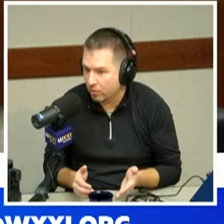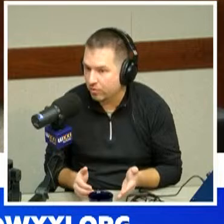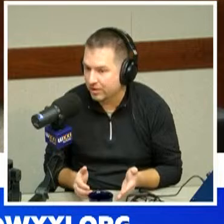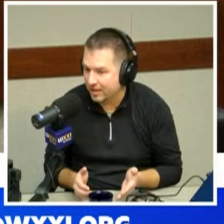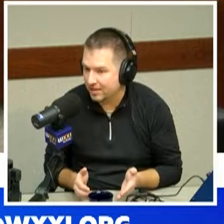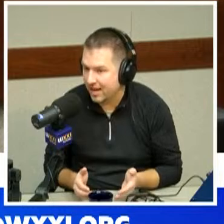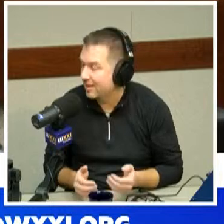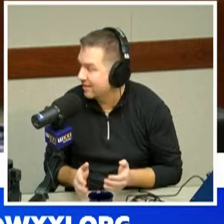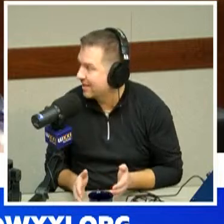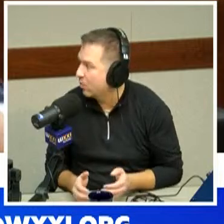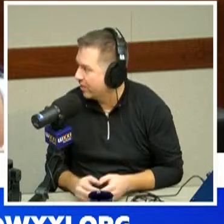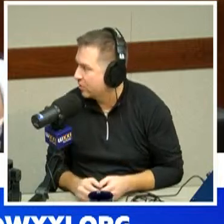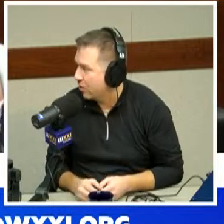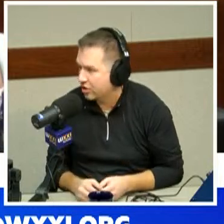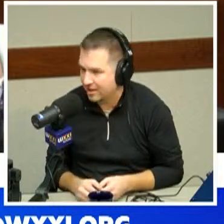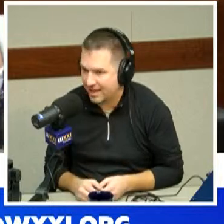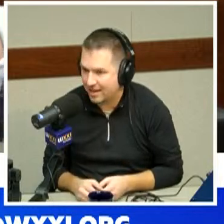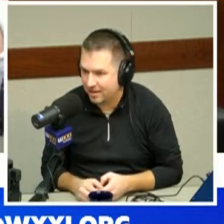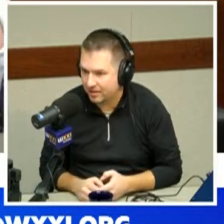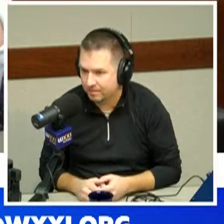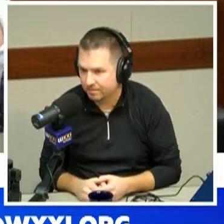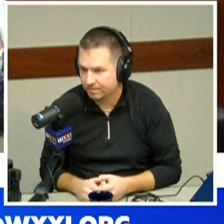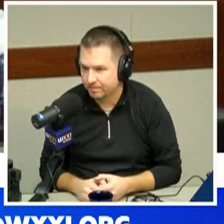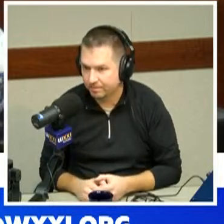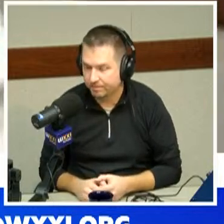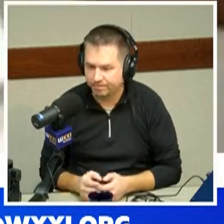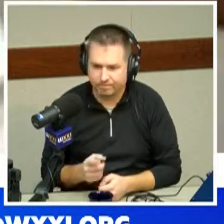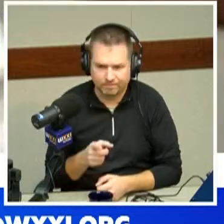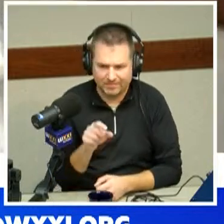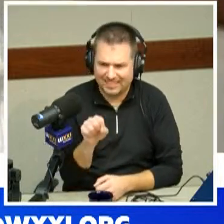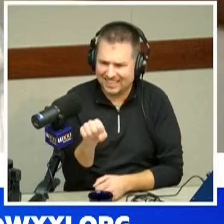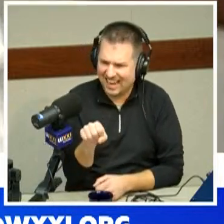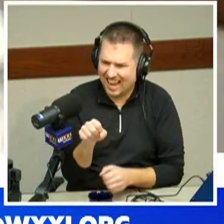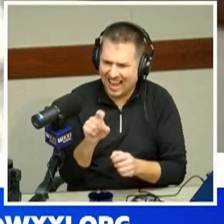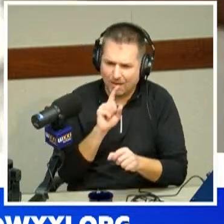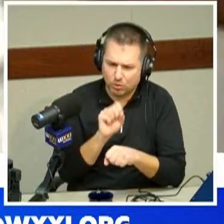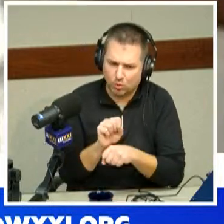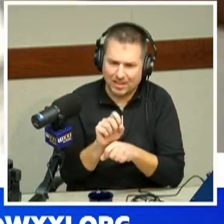we're really excited to see where this Project's headed yeah absolutely um Karen I want I wonder